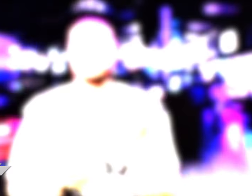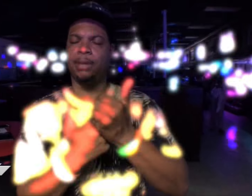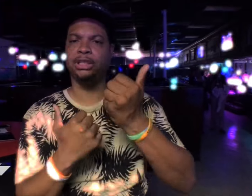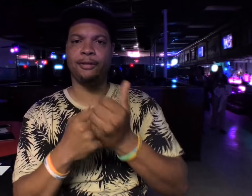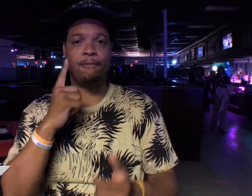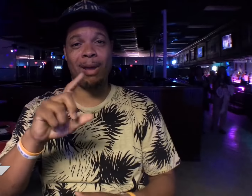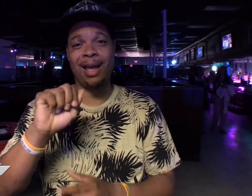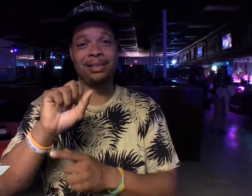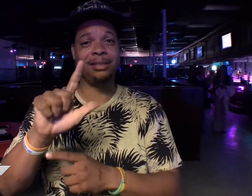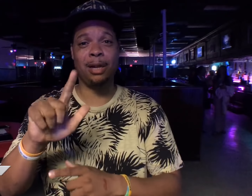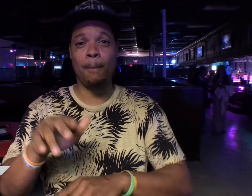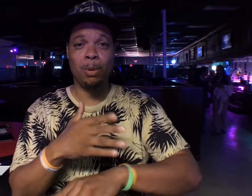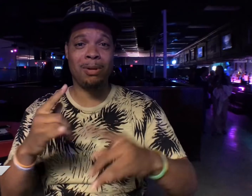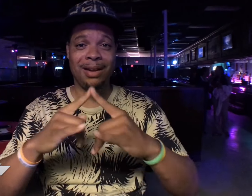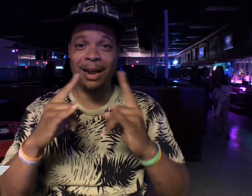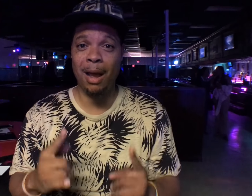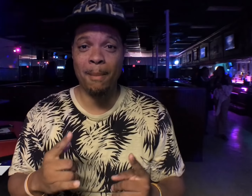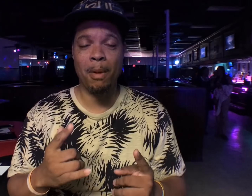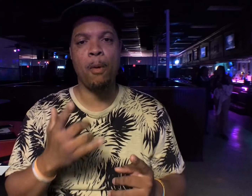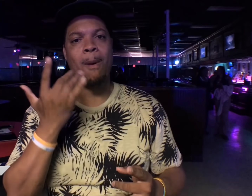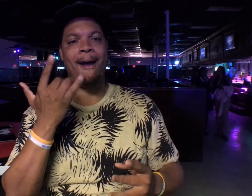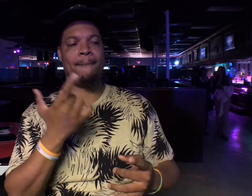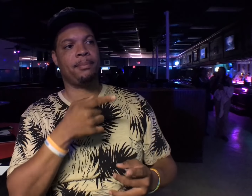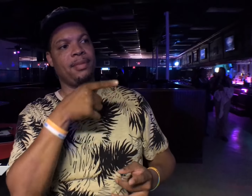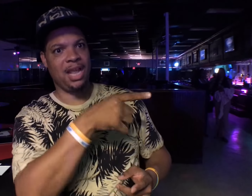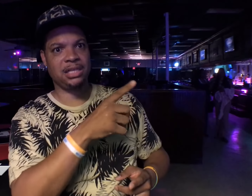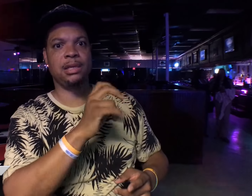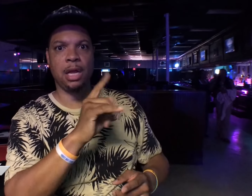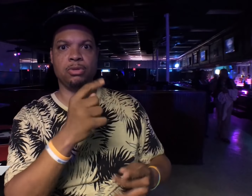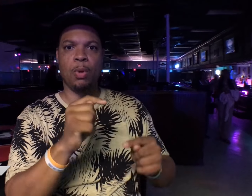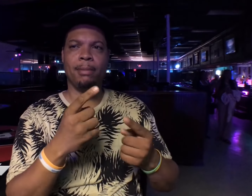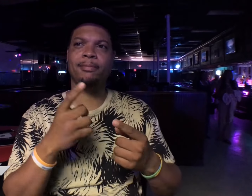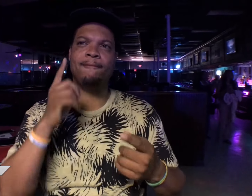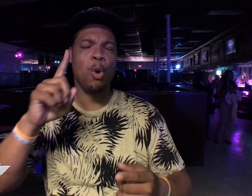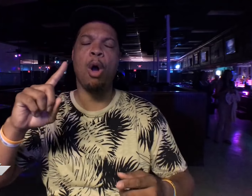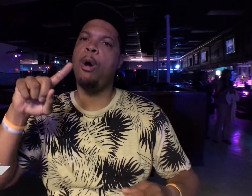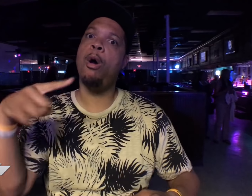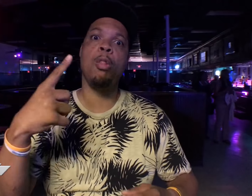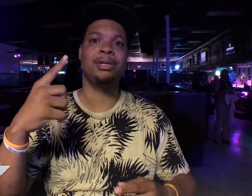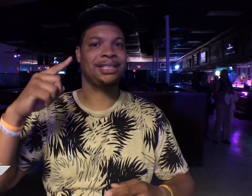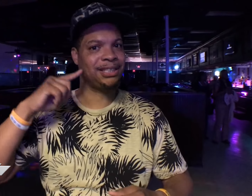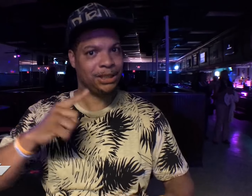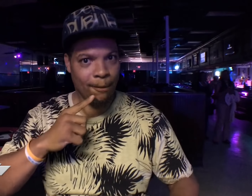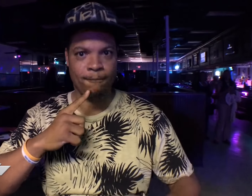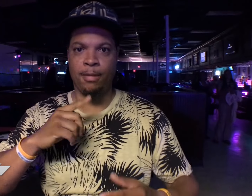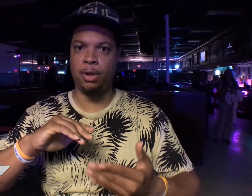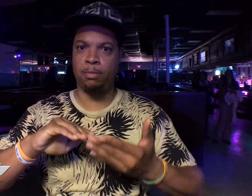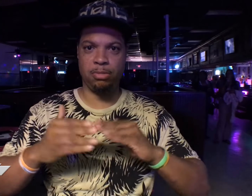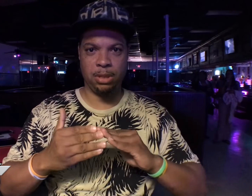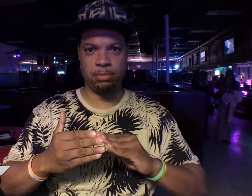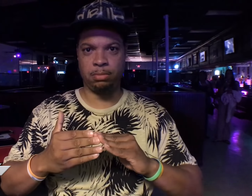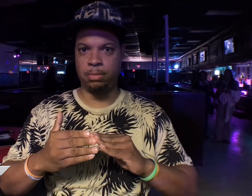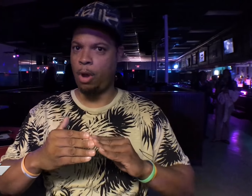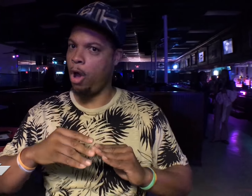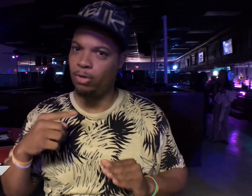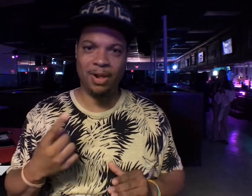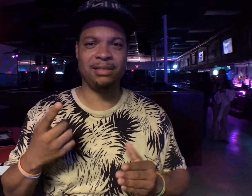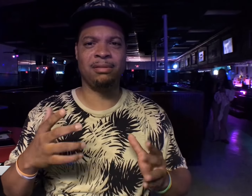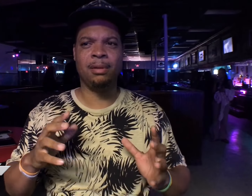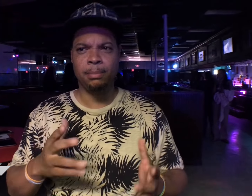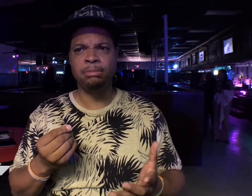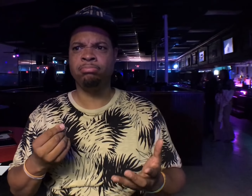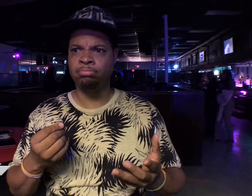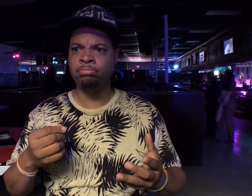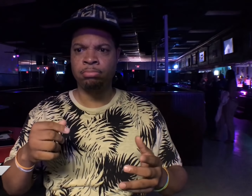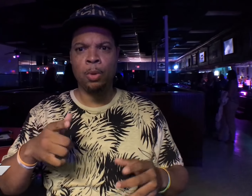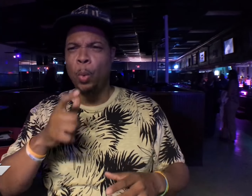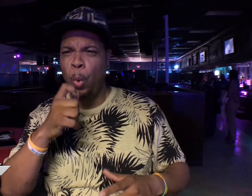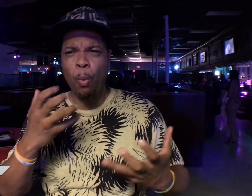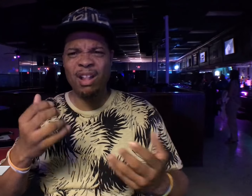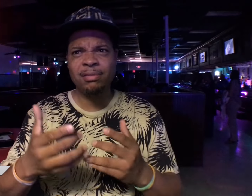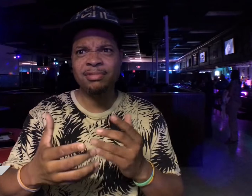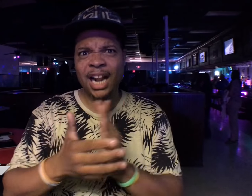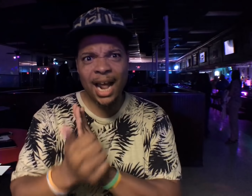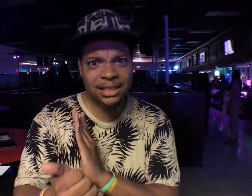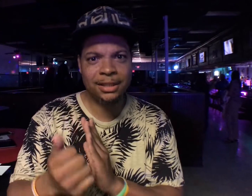We're sponsoring the ASL Music camp just for the Deaf community, for those talented in